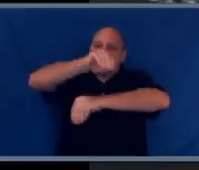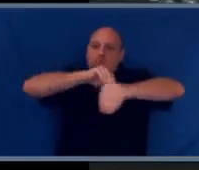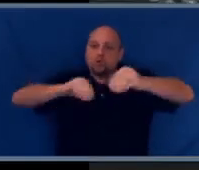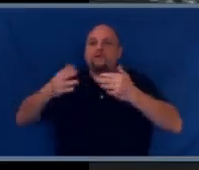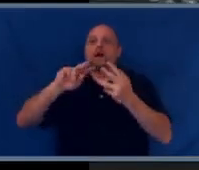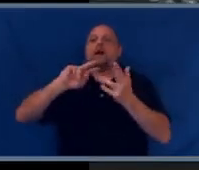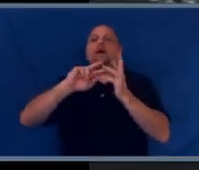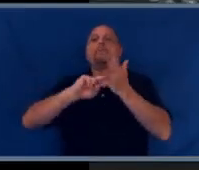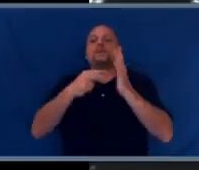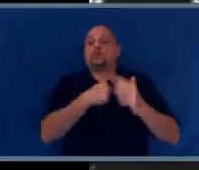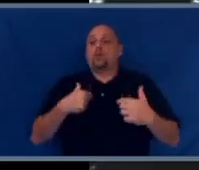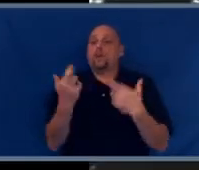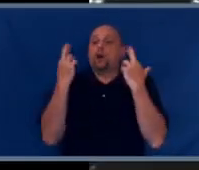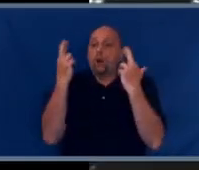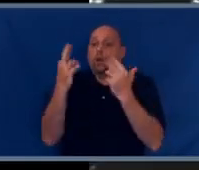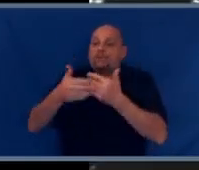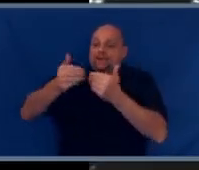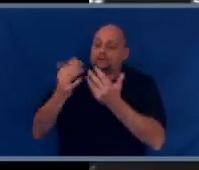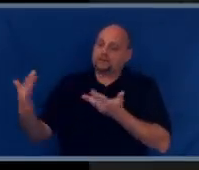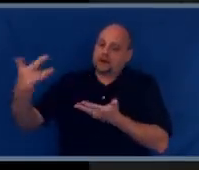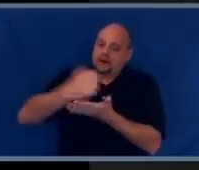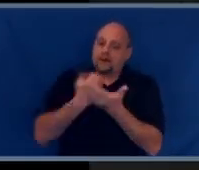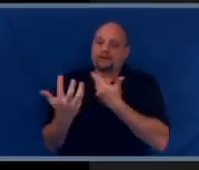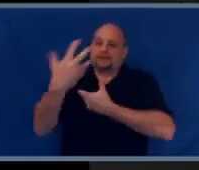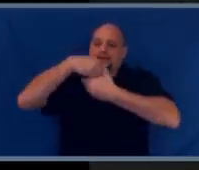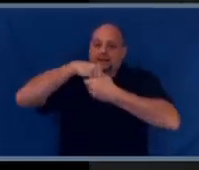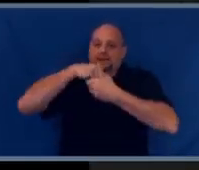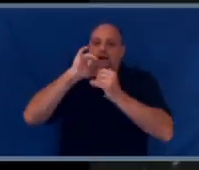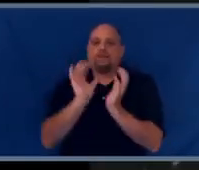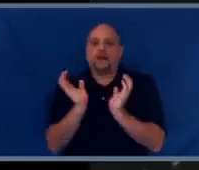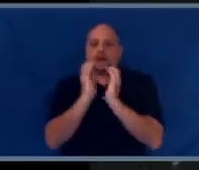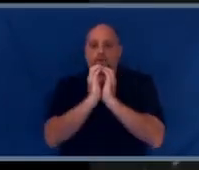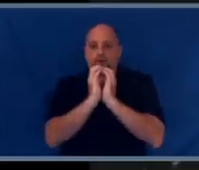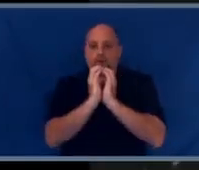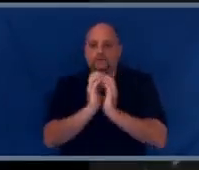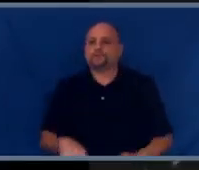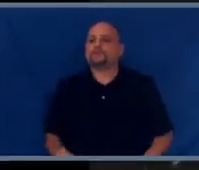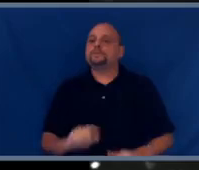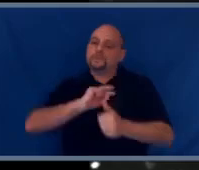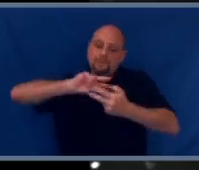EASILY COLLECT IT INSIDE THE TAG. THE SECOND PIECE OF INFORMATION